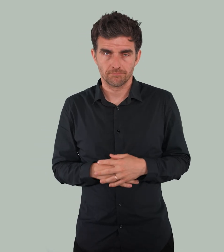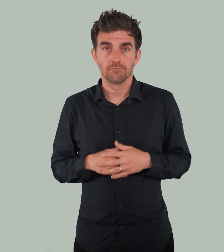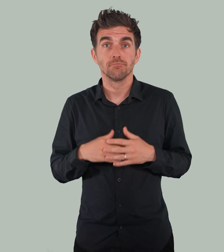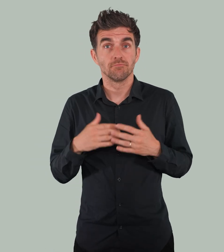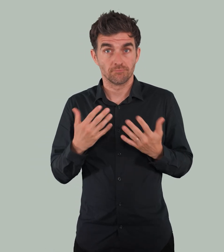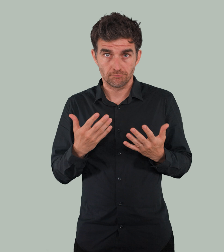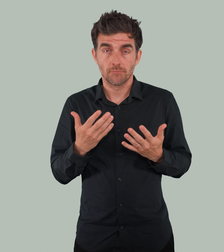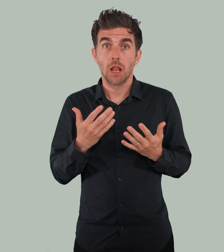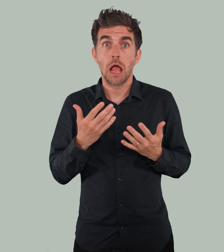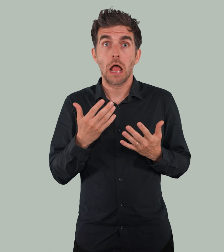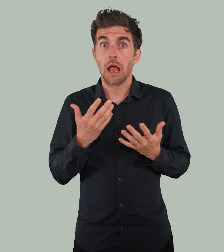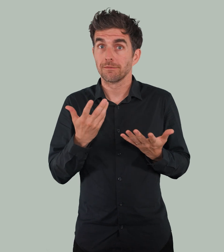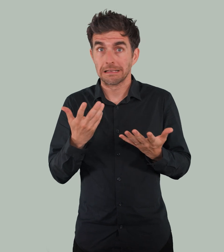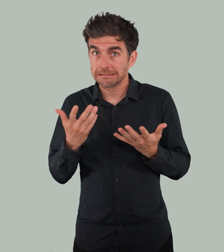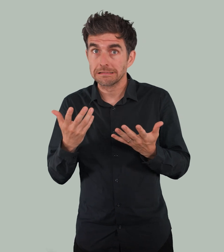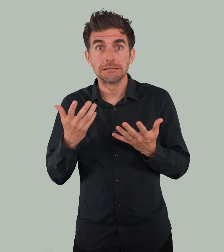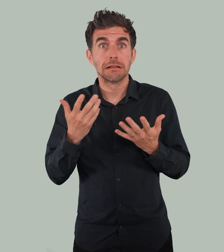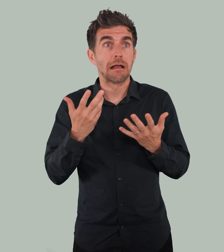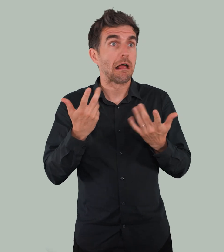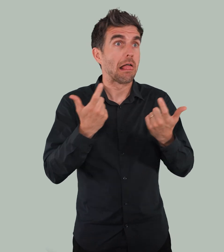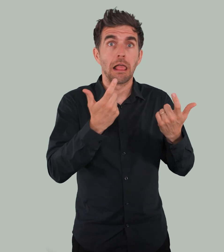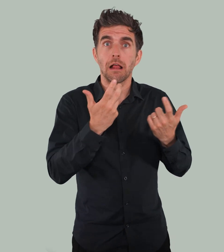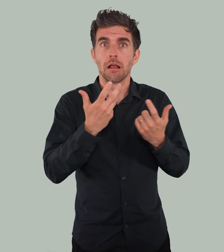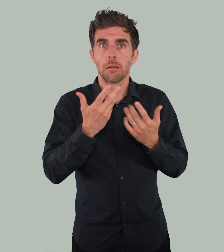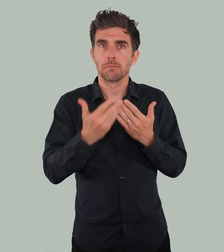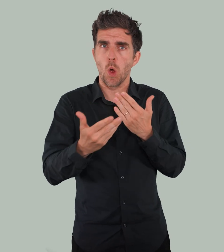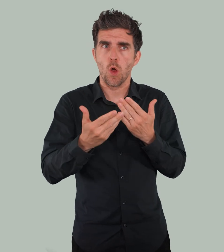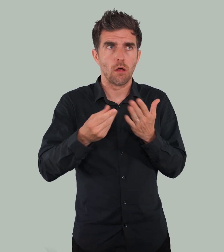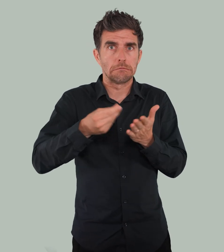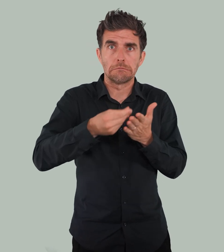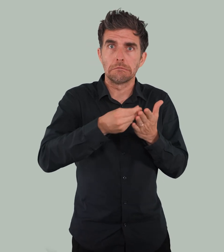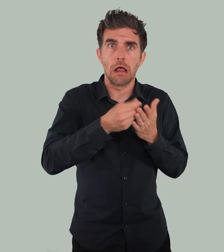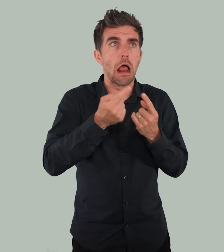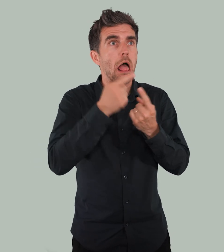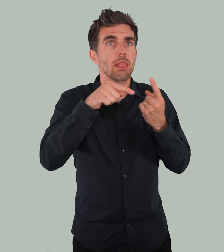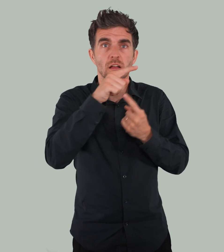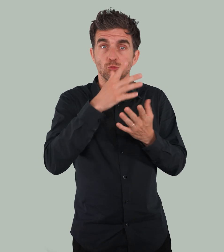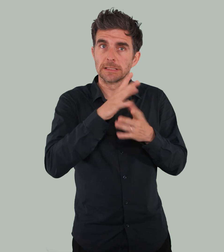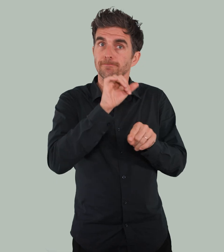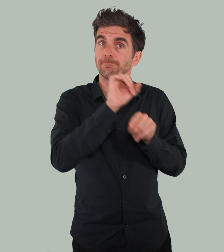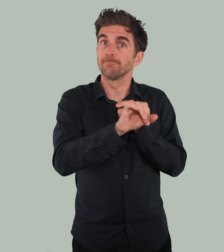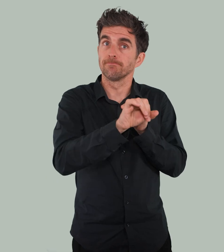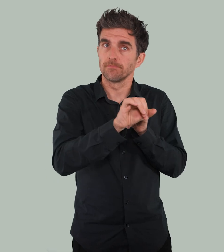Prevents greater costs elsewhere: